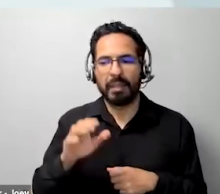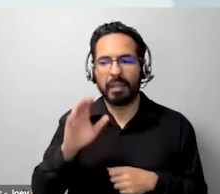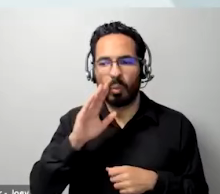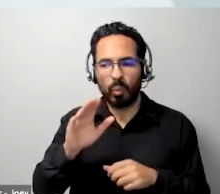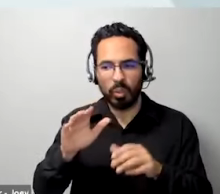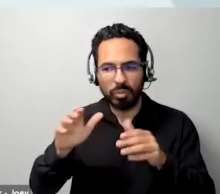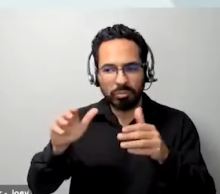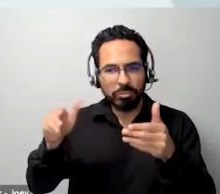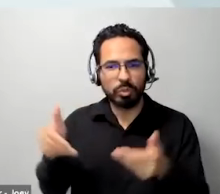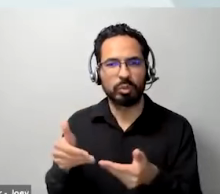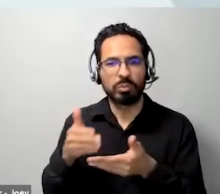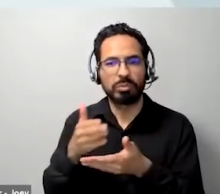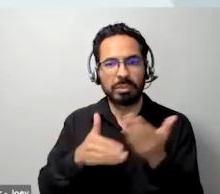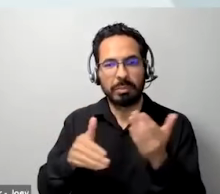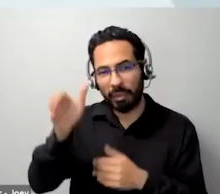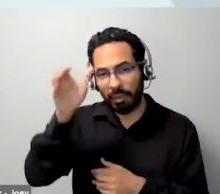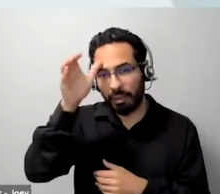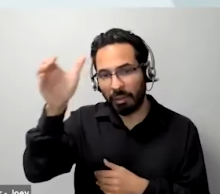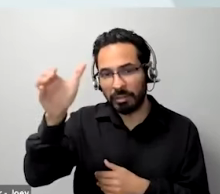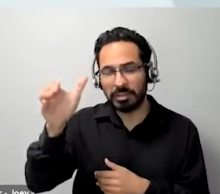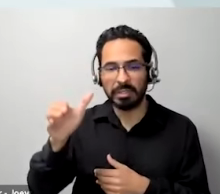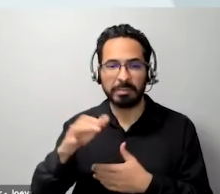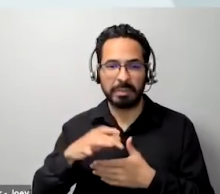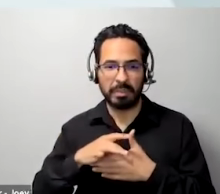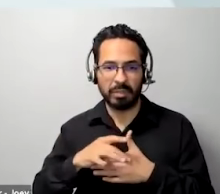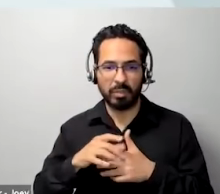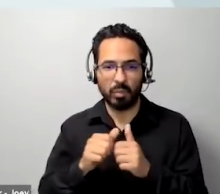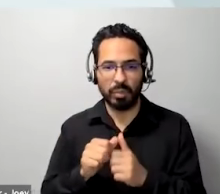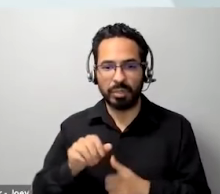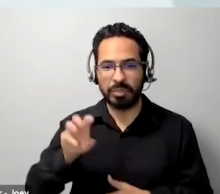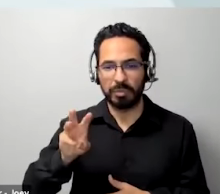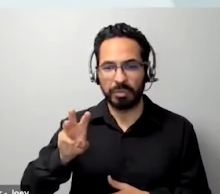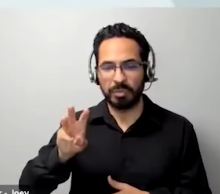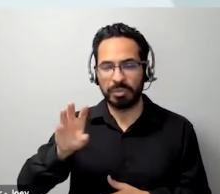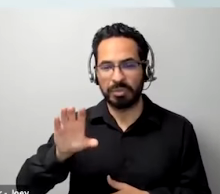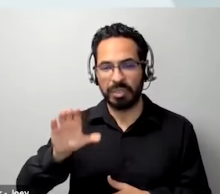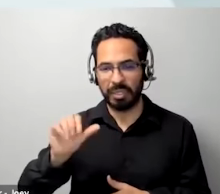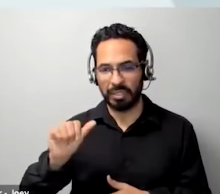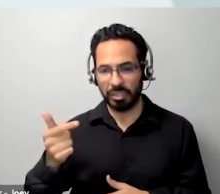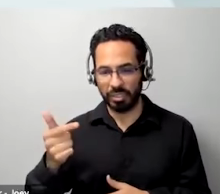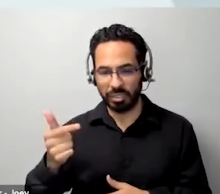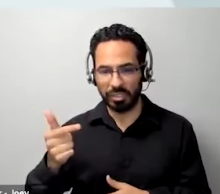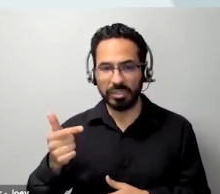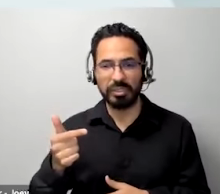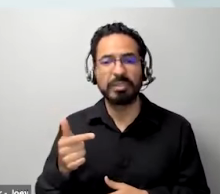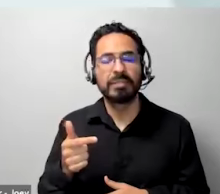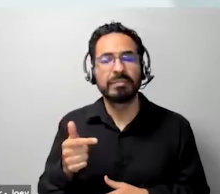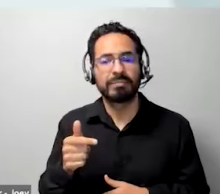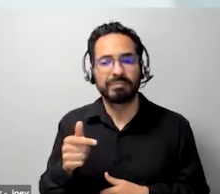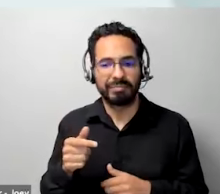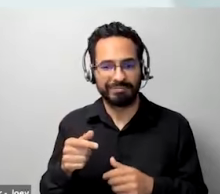of the web content accessibility guidelines or WCAG, a little bit getting into what that means,